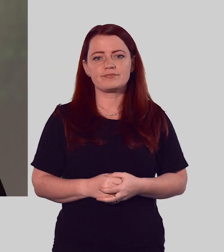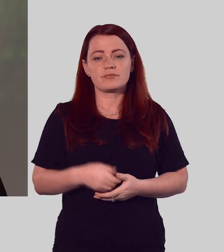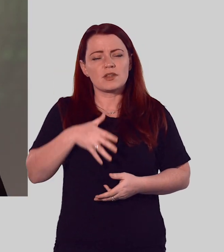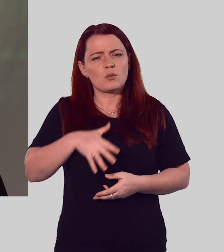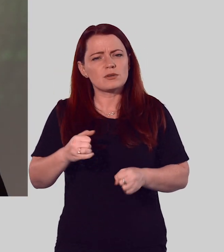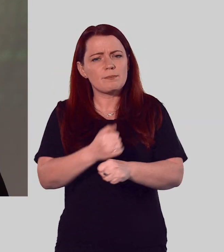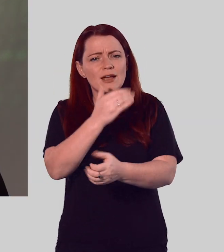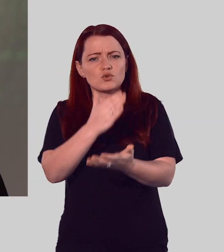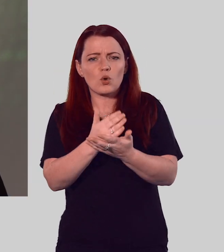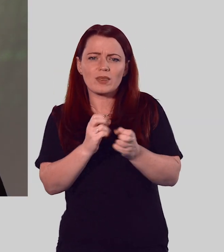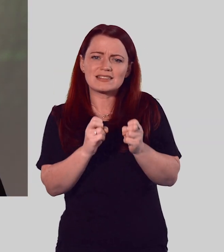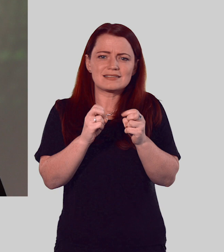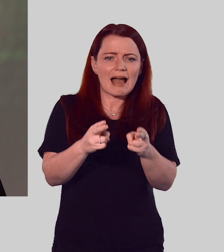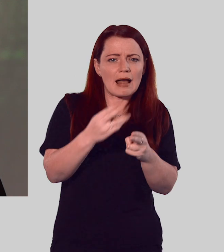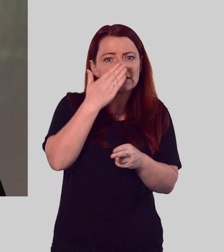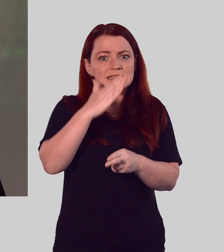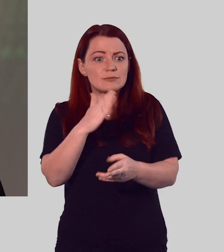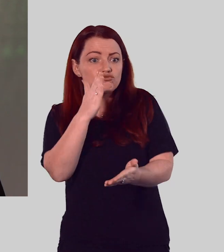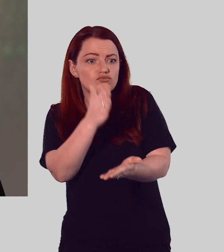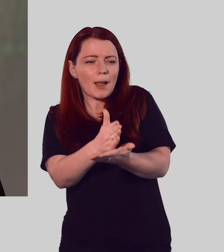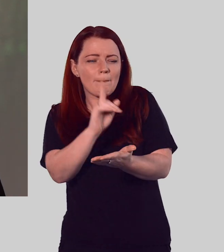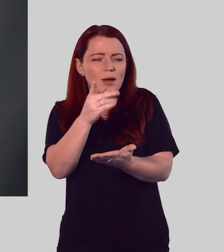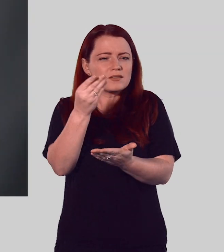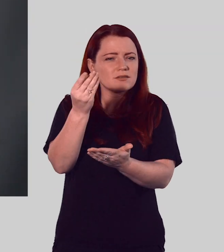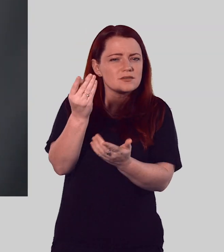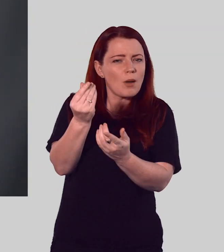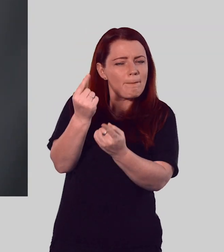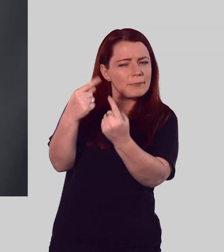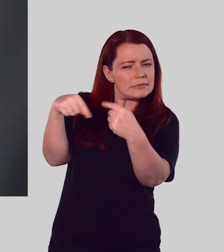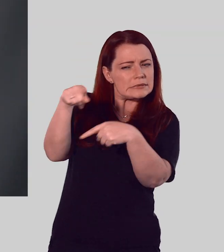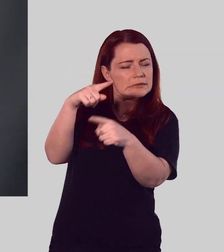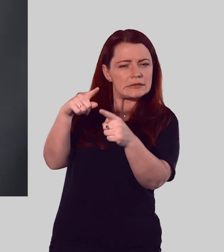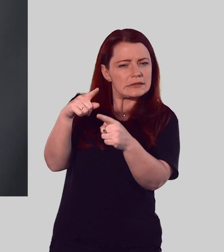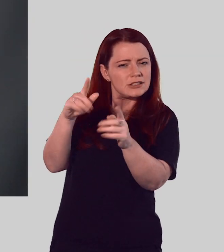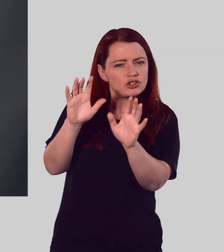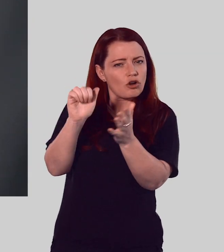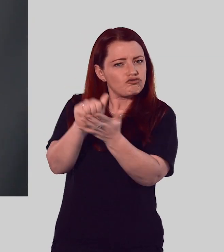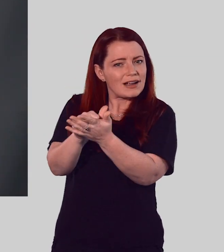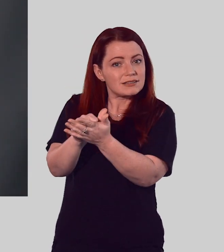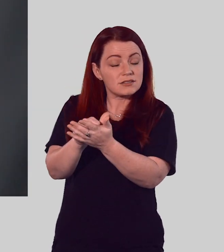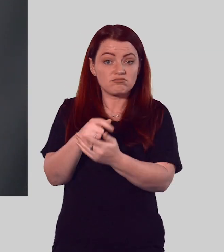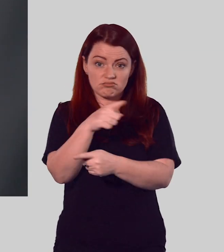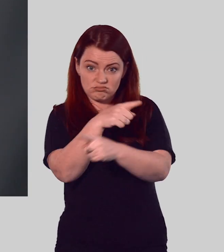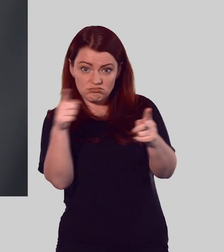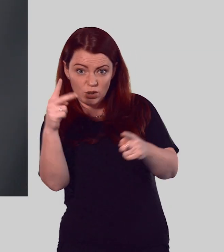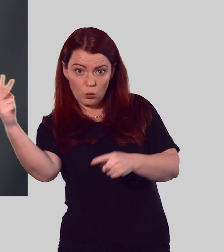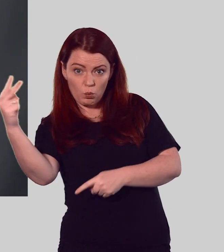that some elements were slightly out of place. You can watch the full video and see if you can spot these,